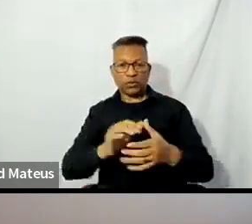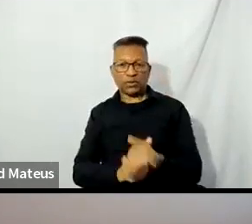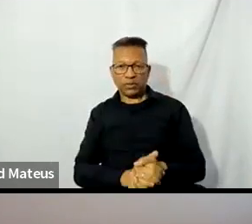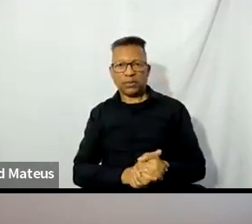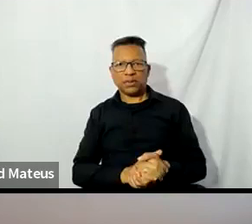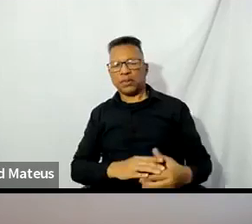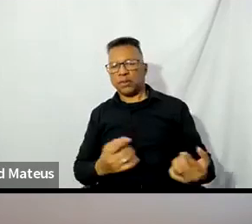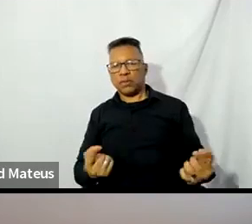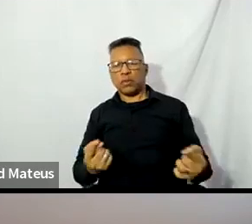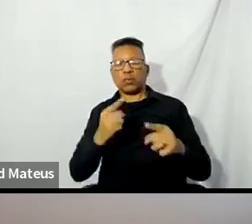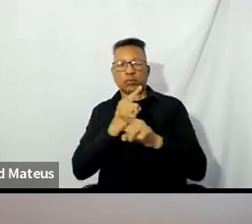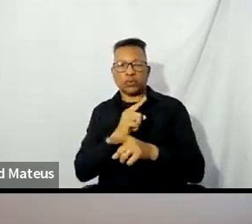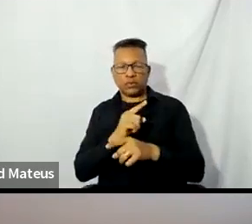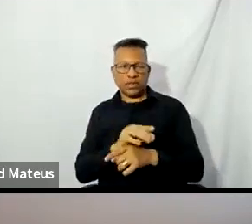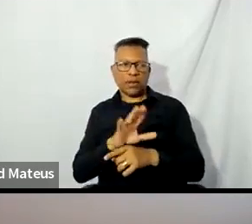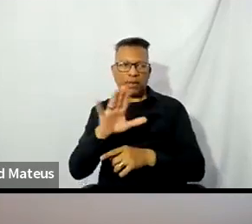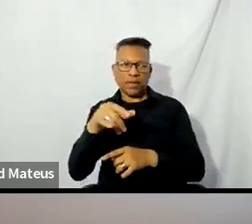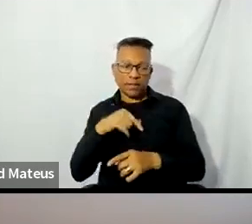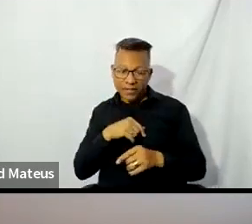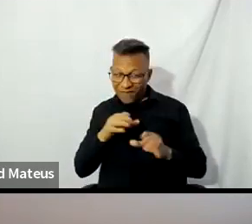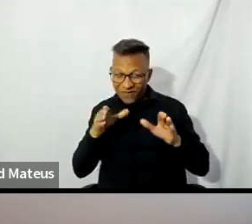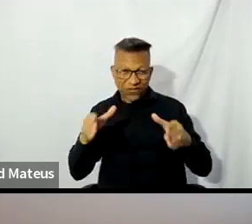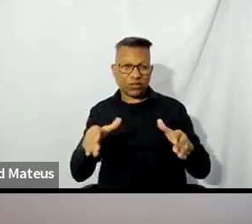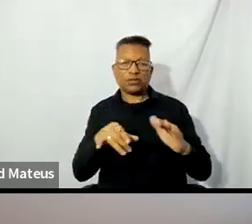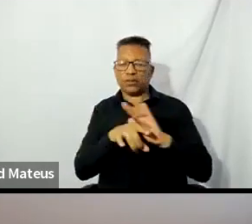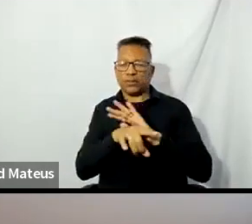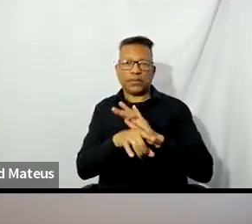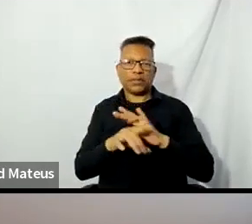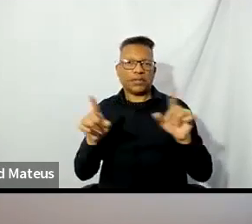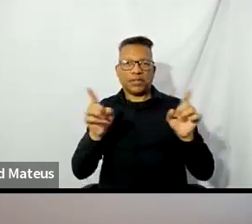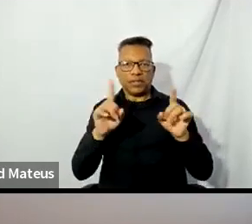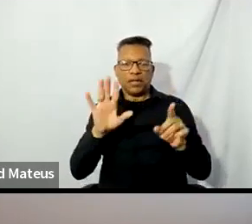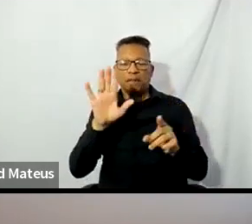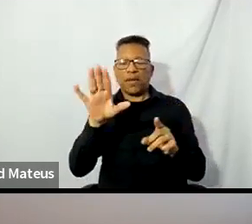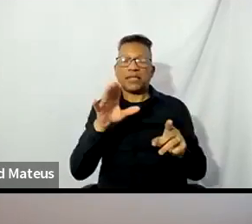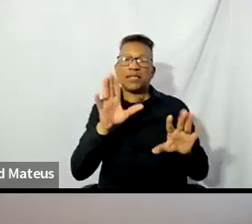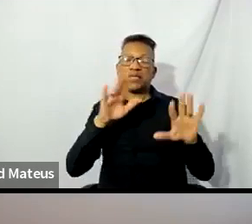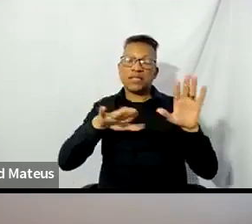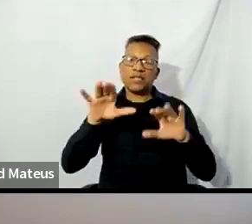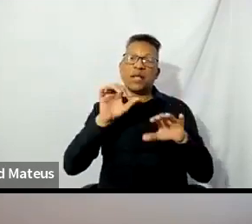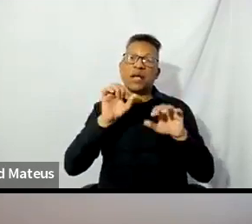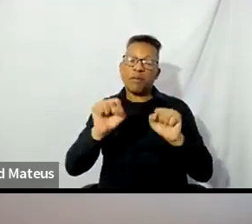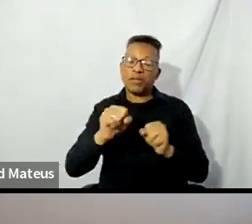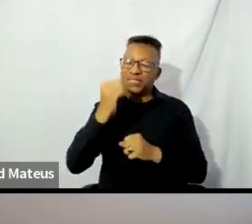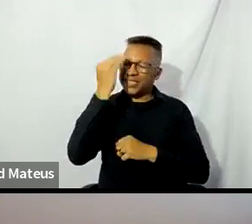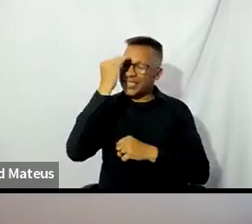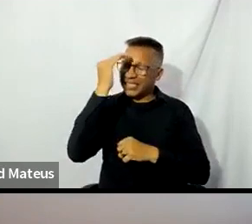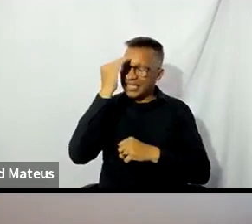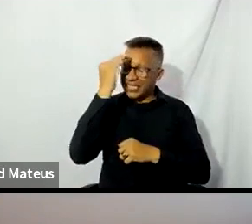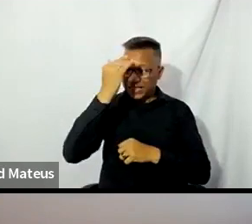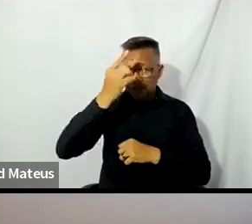Usuomoji said so Usuomo Jihadi in border is Jihadi in border is no station for the Nepish the Nepish kids. You sit the Nepish key the Nepish key.